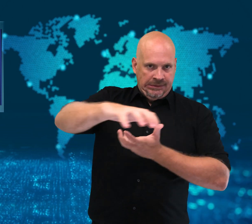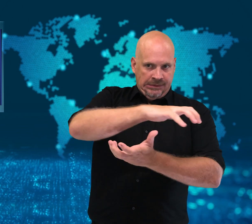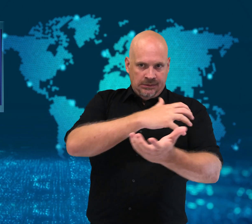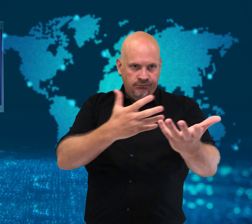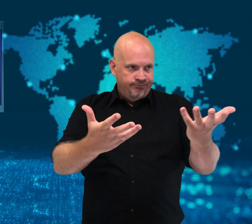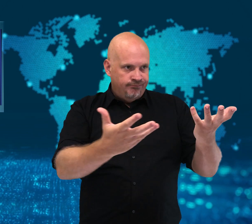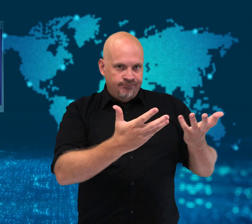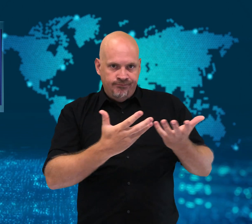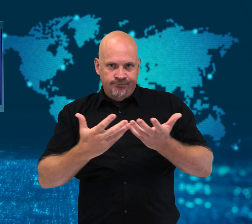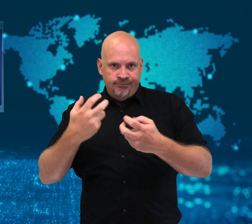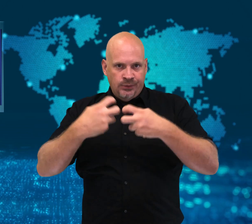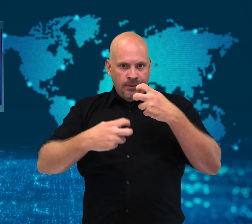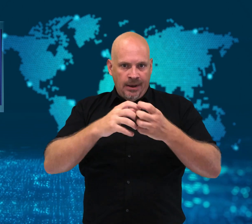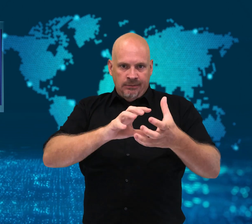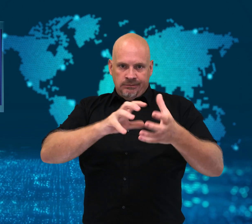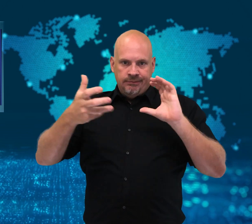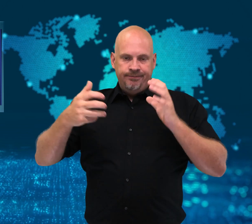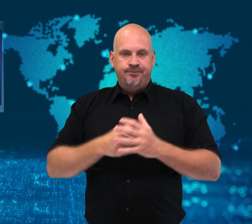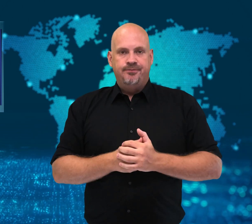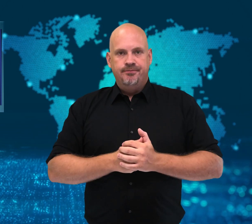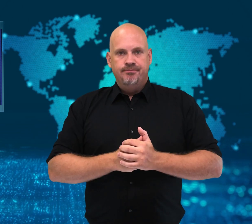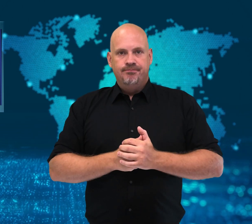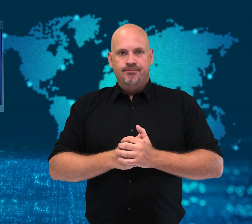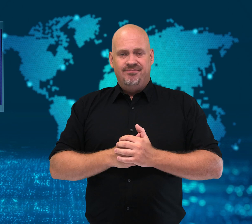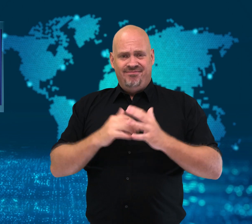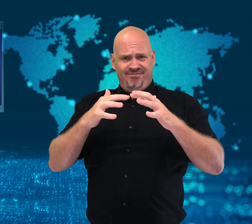country is in turmoil.